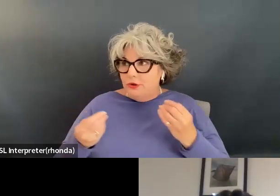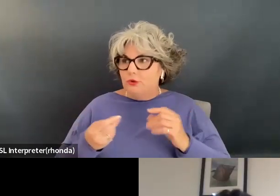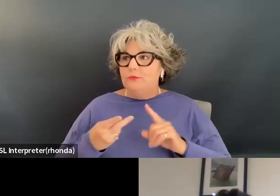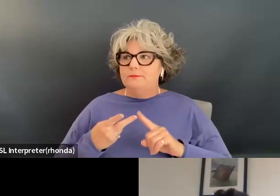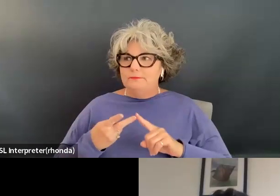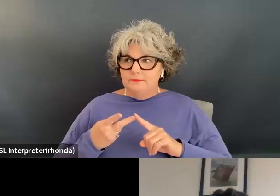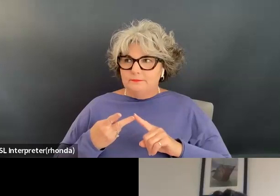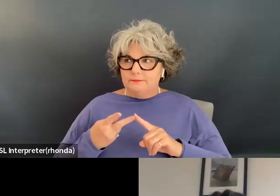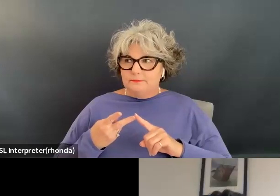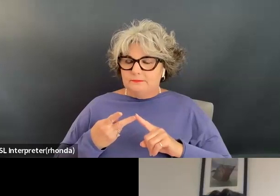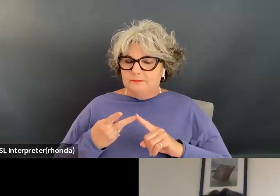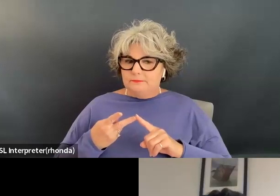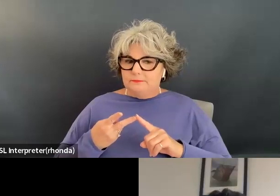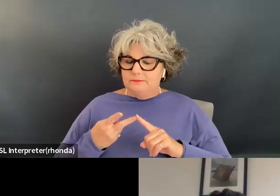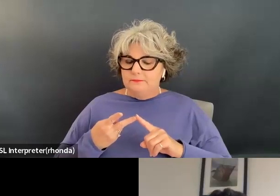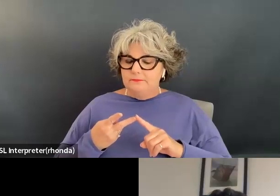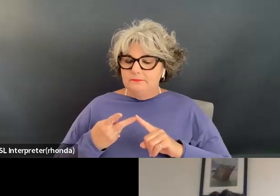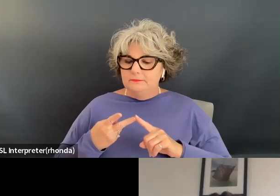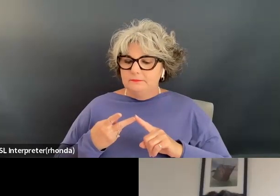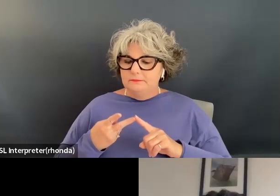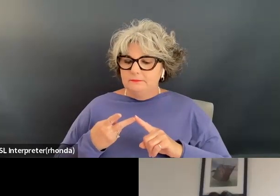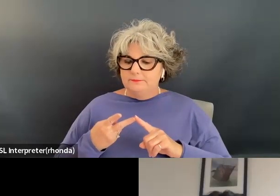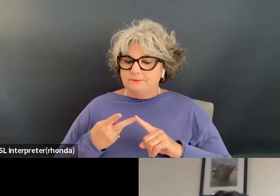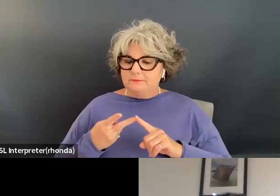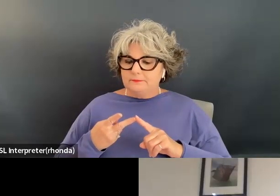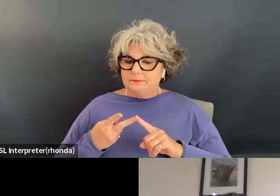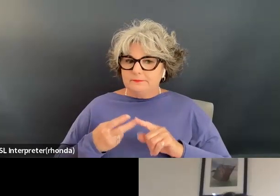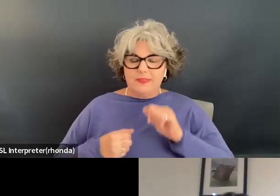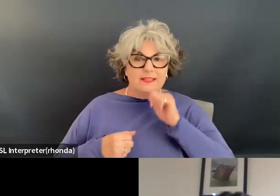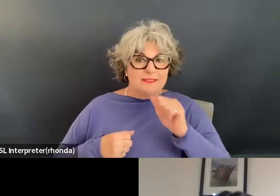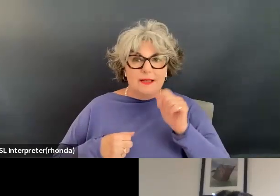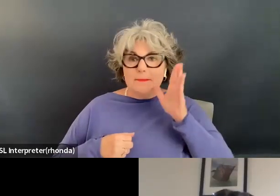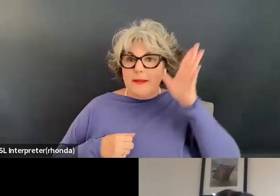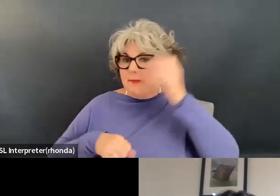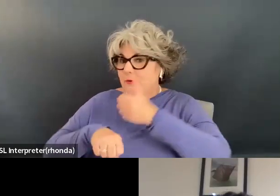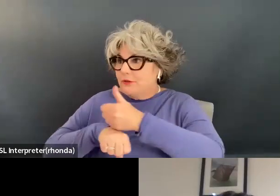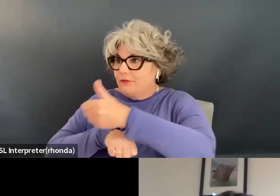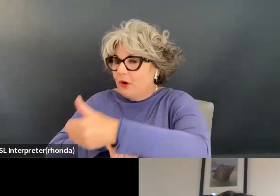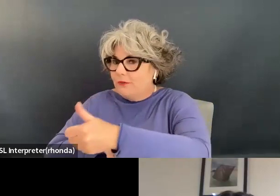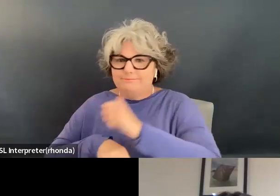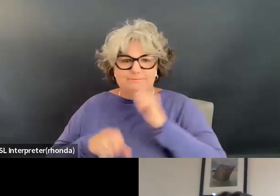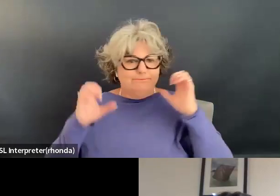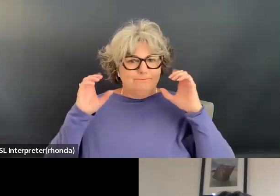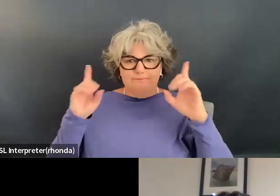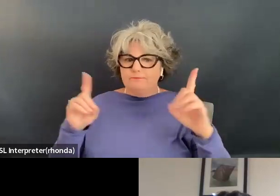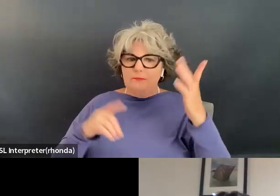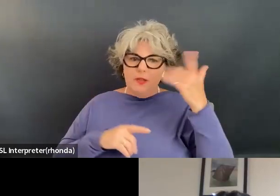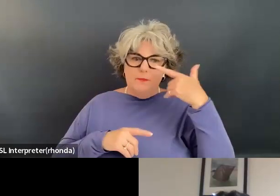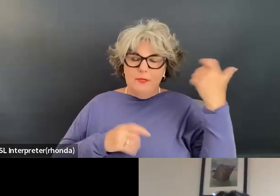And I also realized that simply, it's not their fault that they are not educated about that because of many reasons.